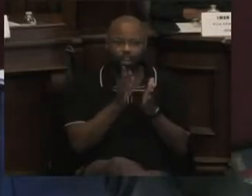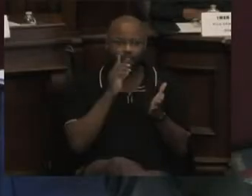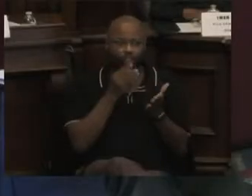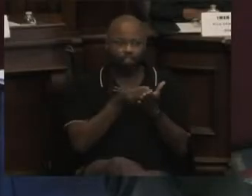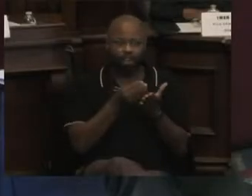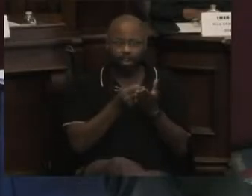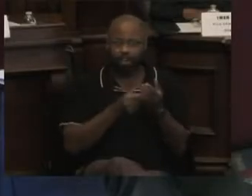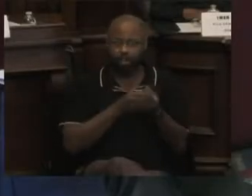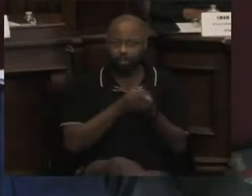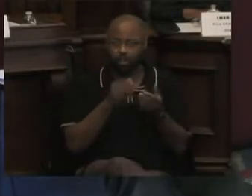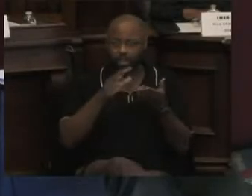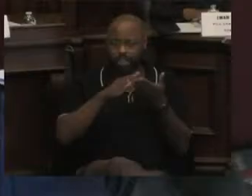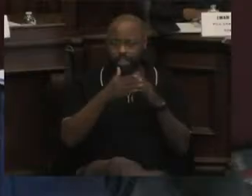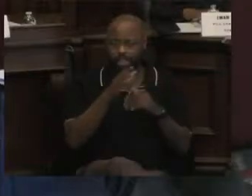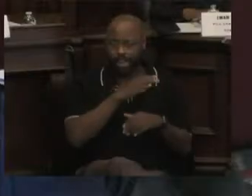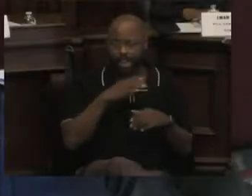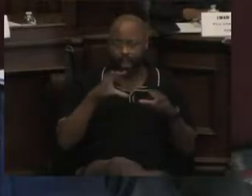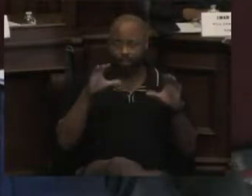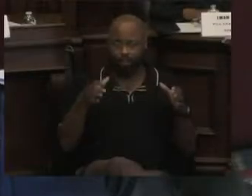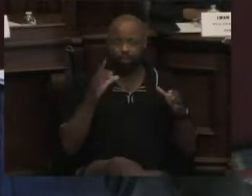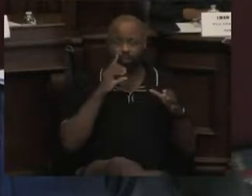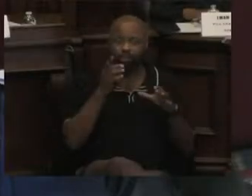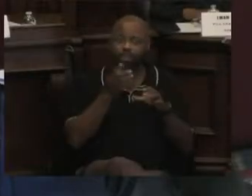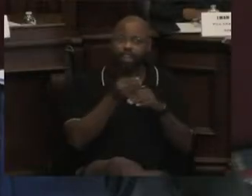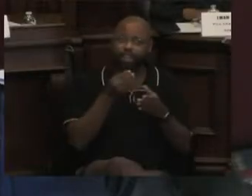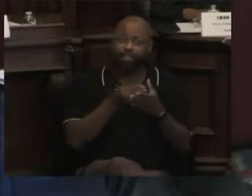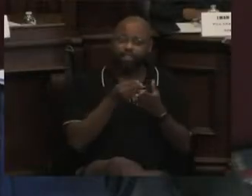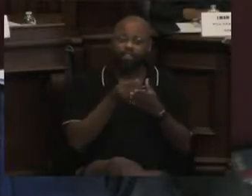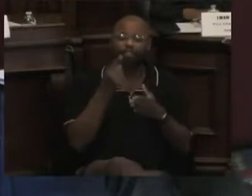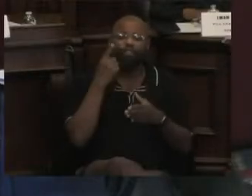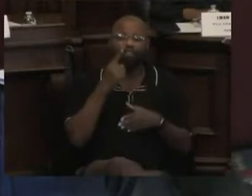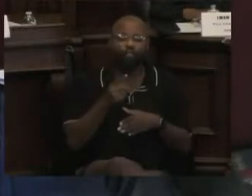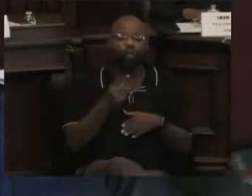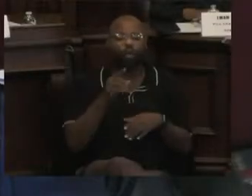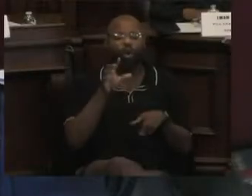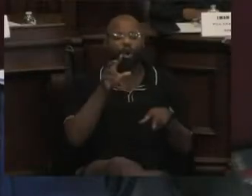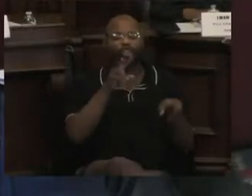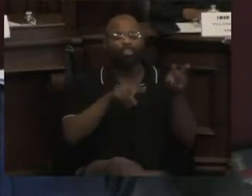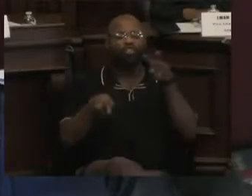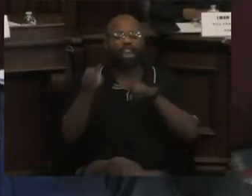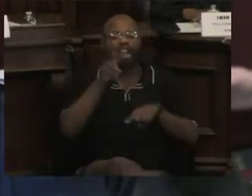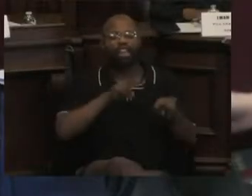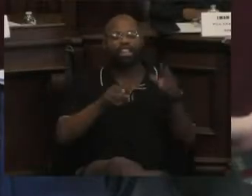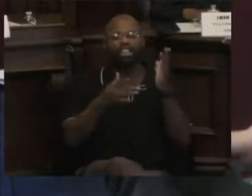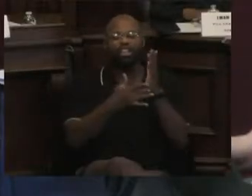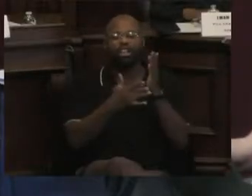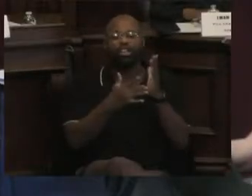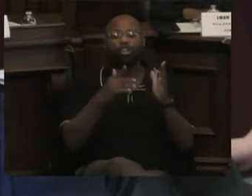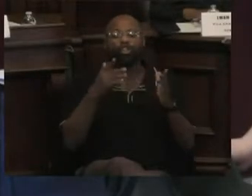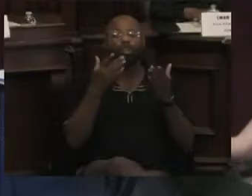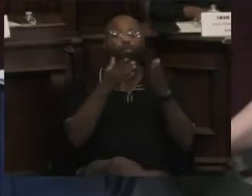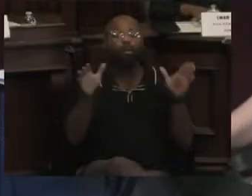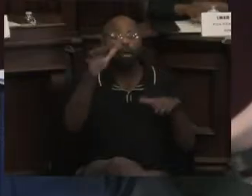hearing for any legislation or request for funding that comes before City Council to